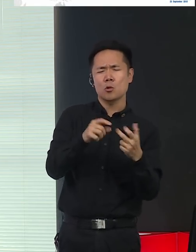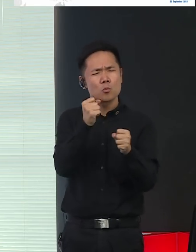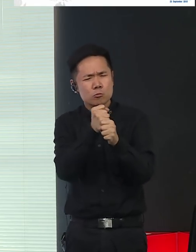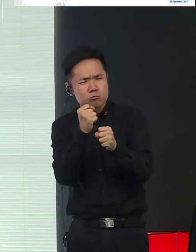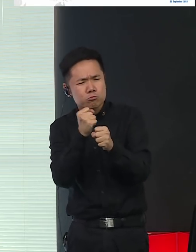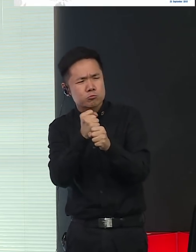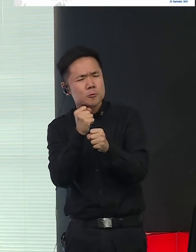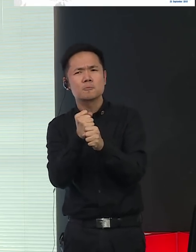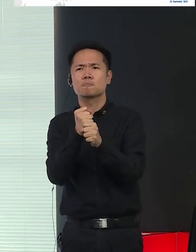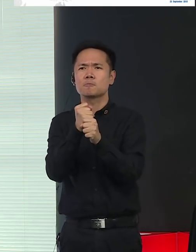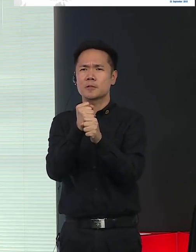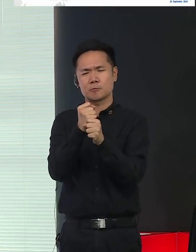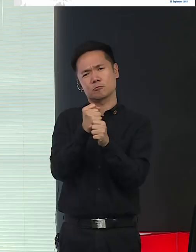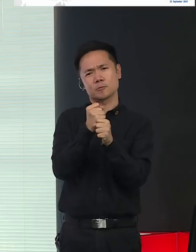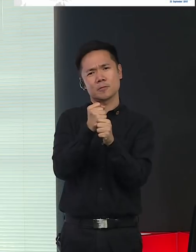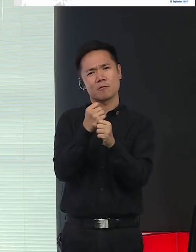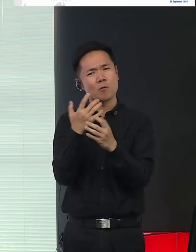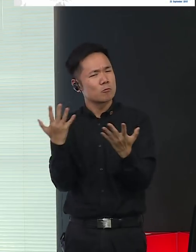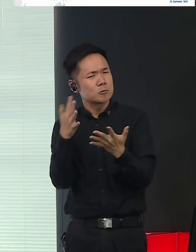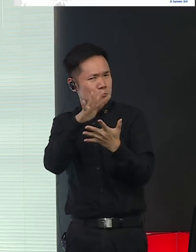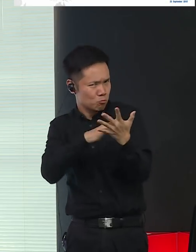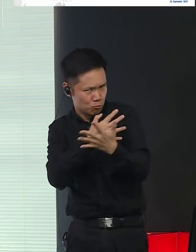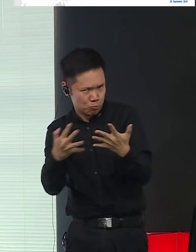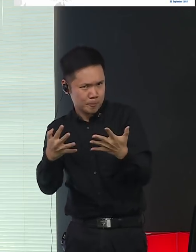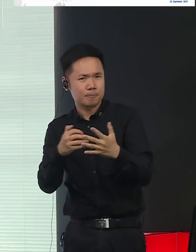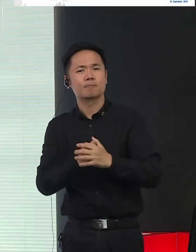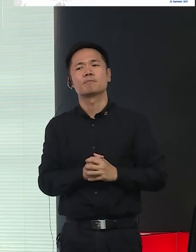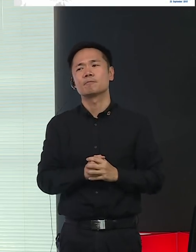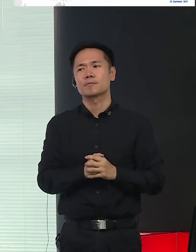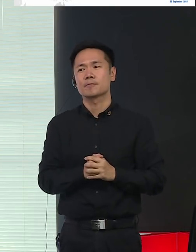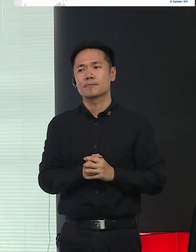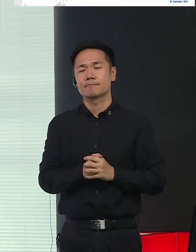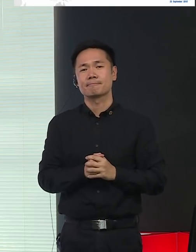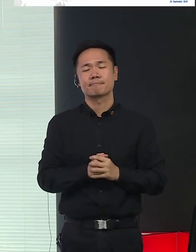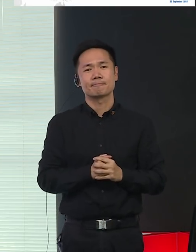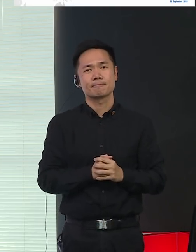We would like to create such society having education in sign language, and